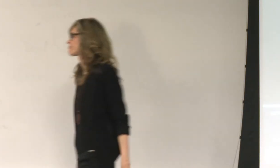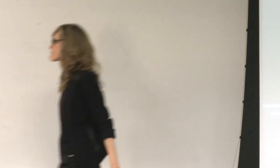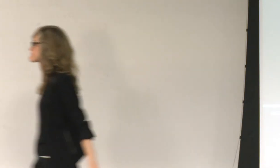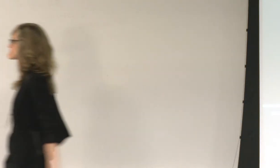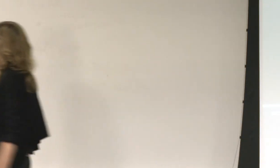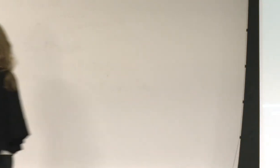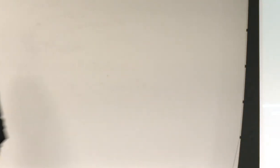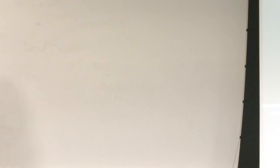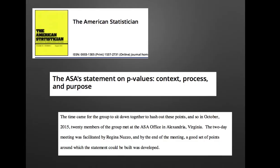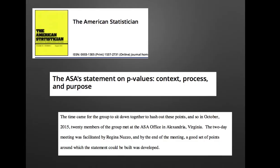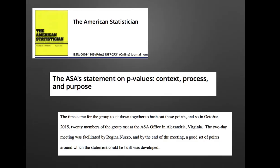THAT I'VE WRITTEN.